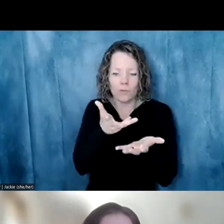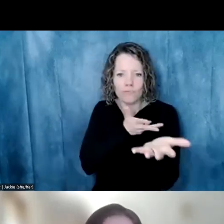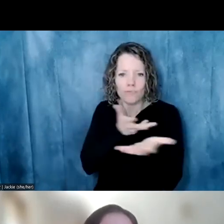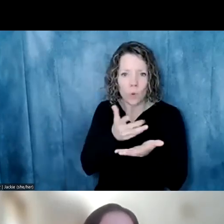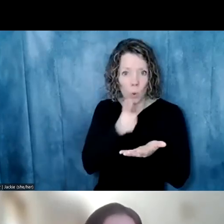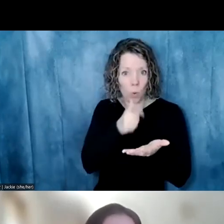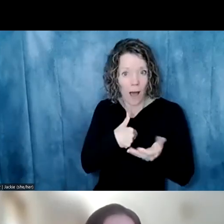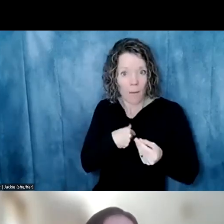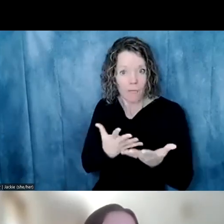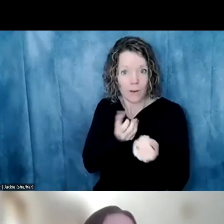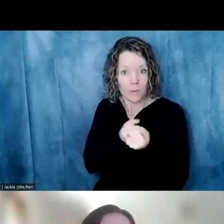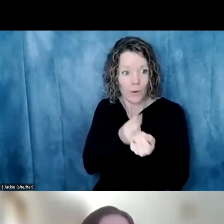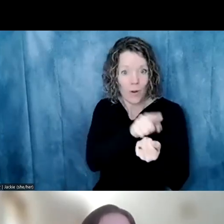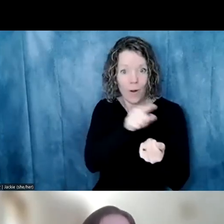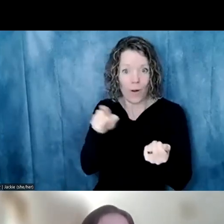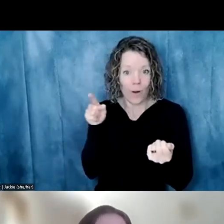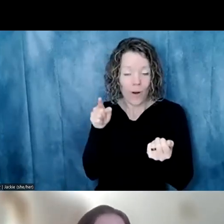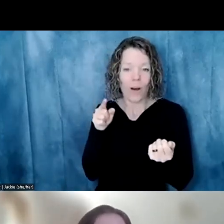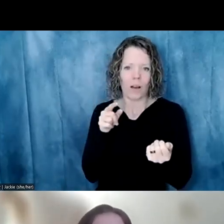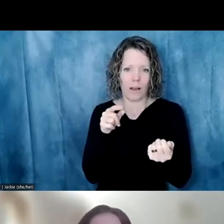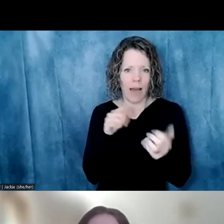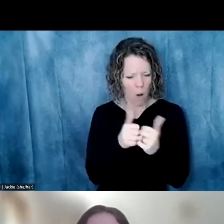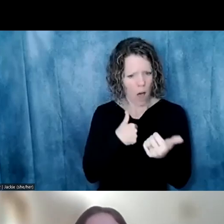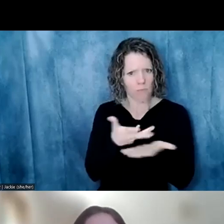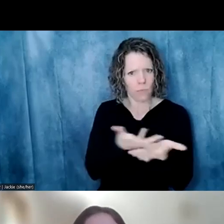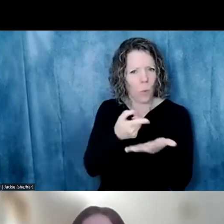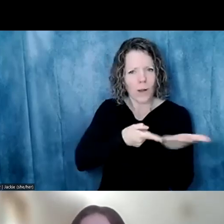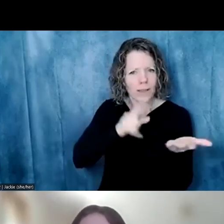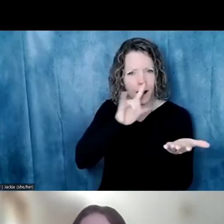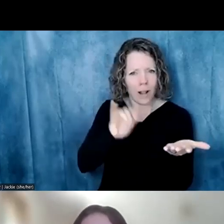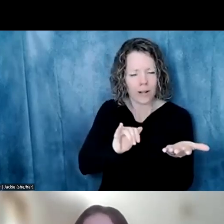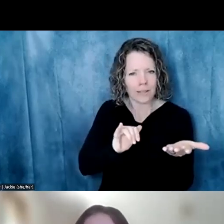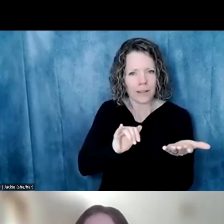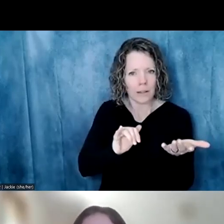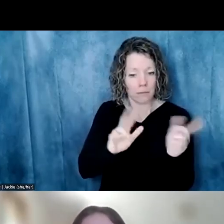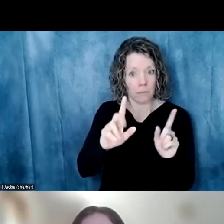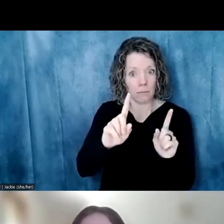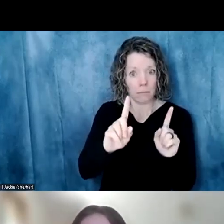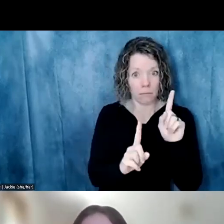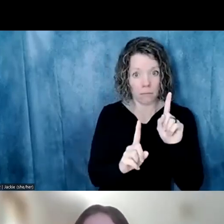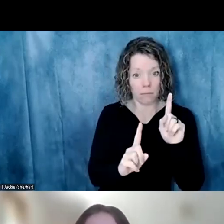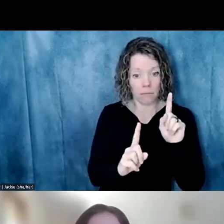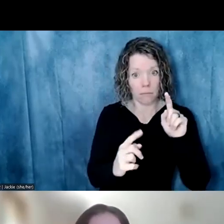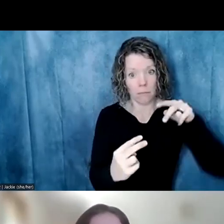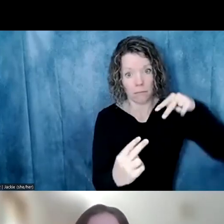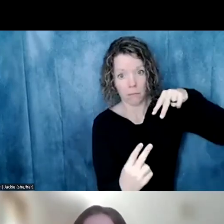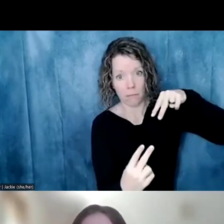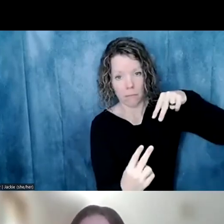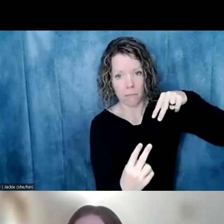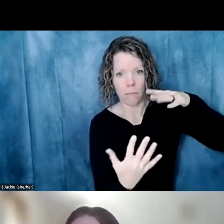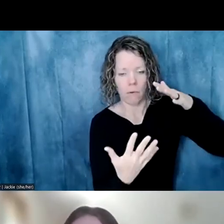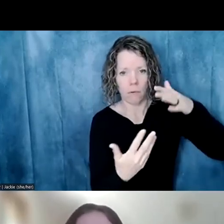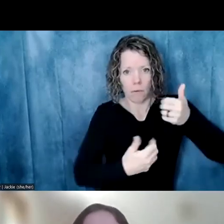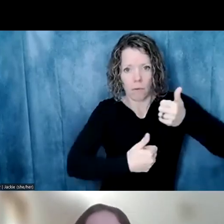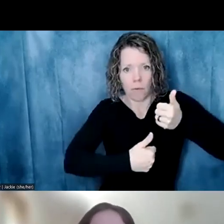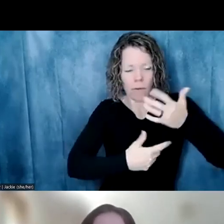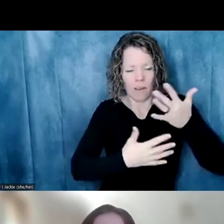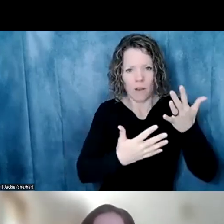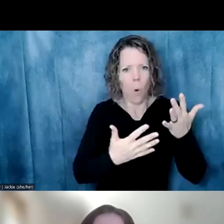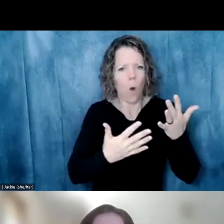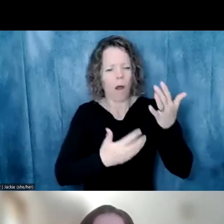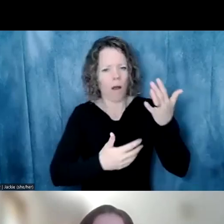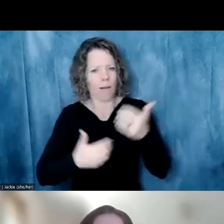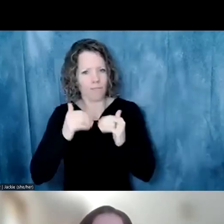or who you get in that interaction, to what is considered an appropriate approach.